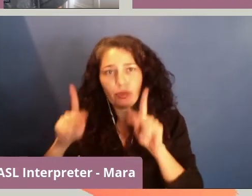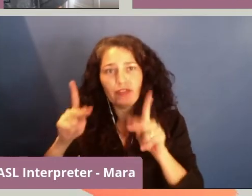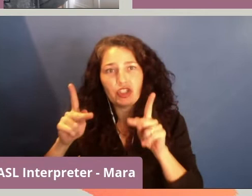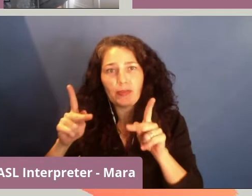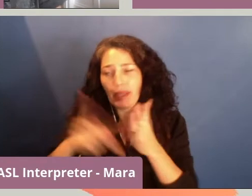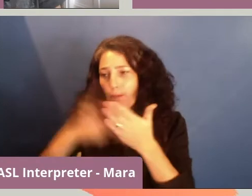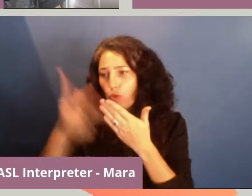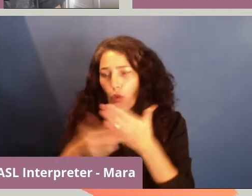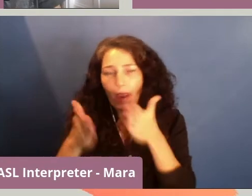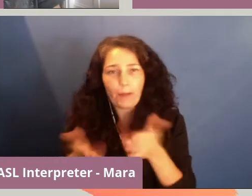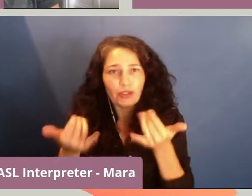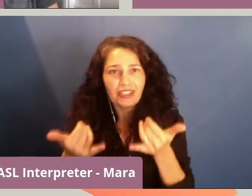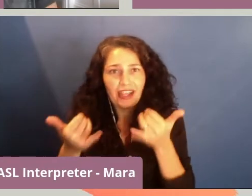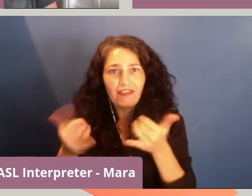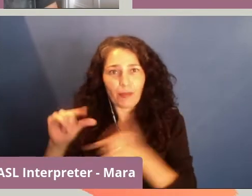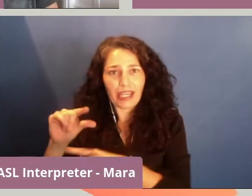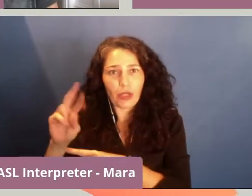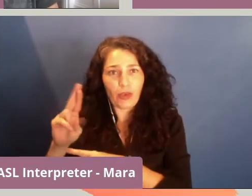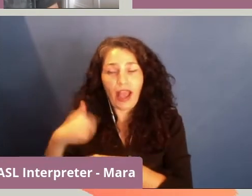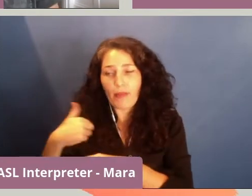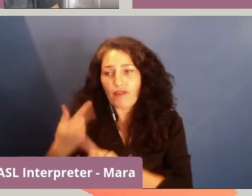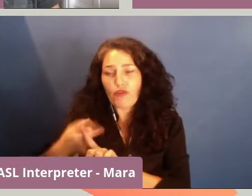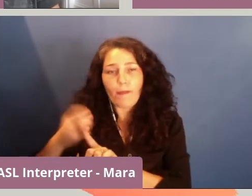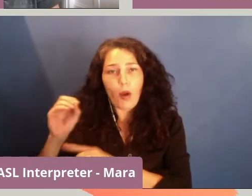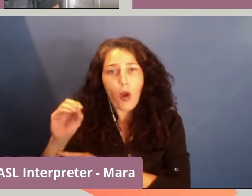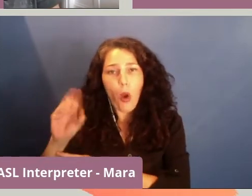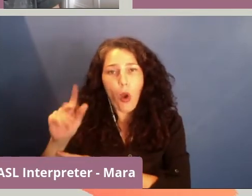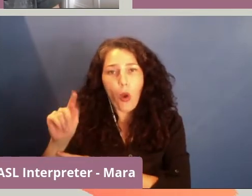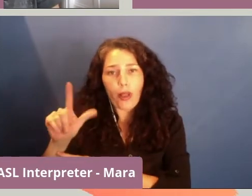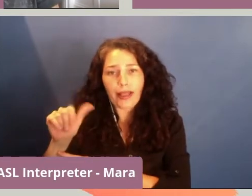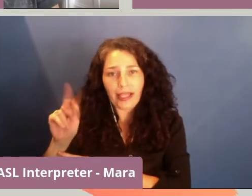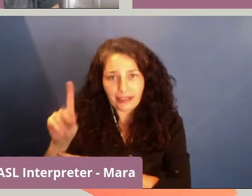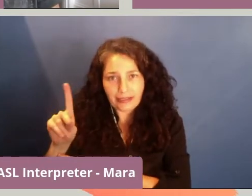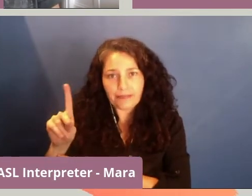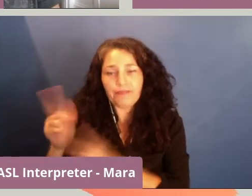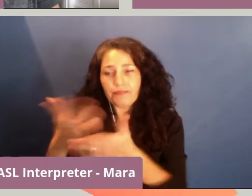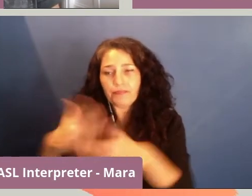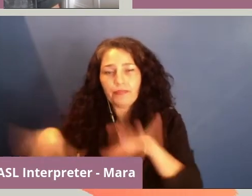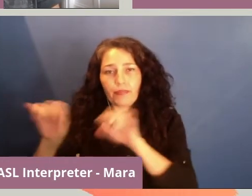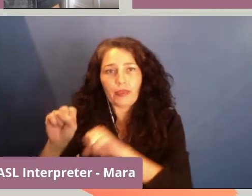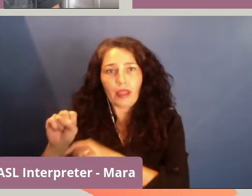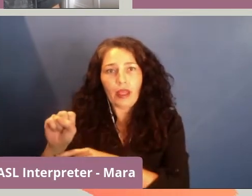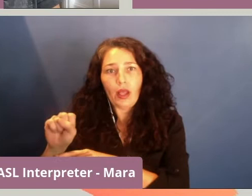I join you from Oakland, California, on unseated land of the Ohlone and Chochenyo people.